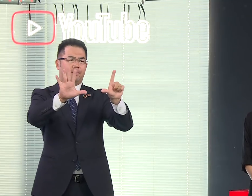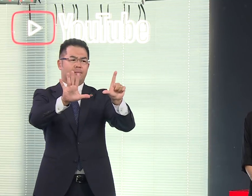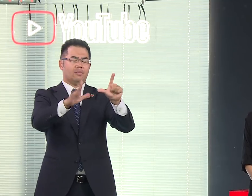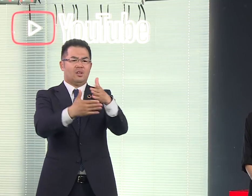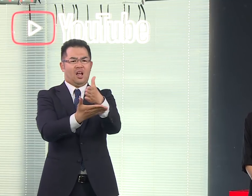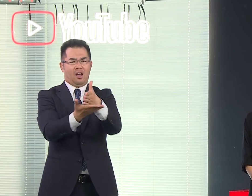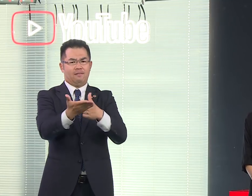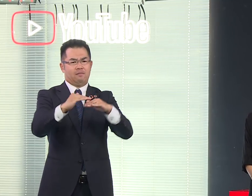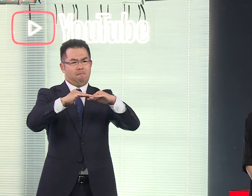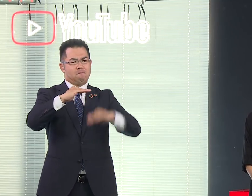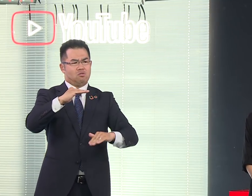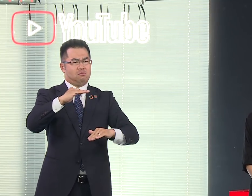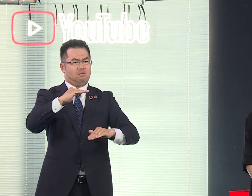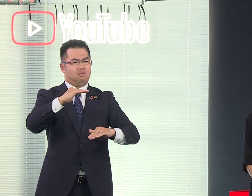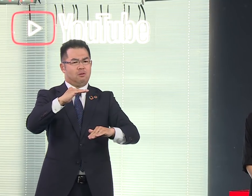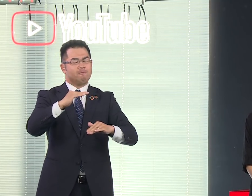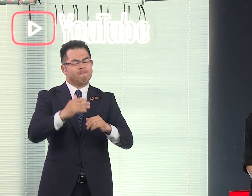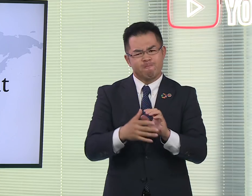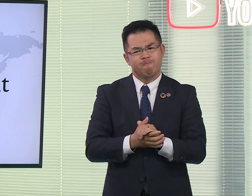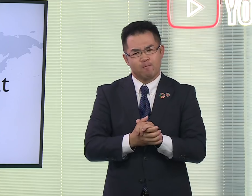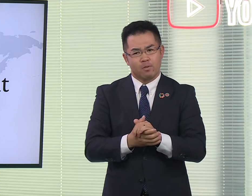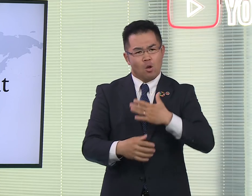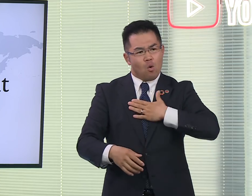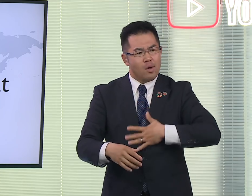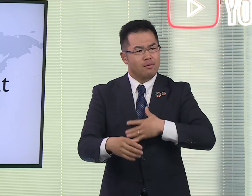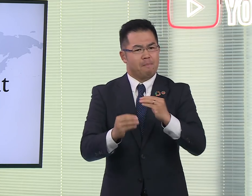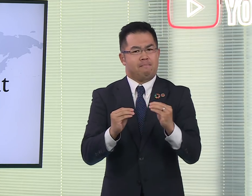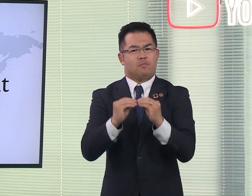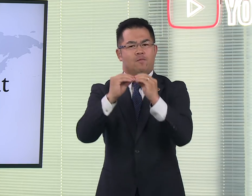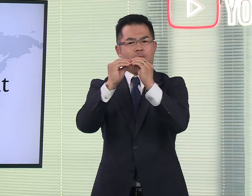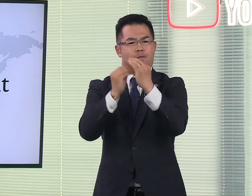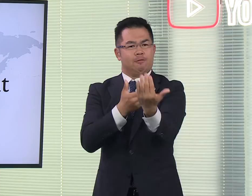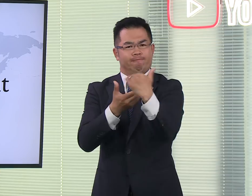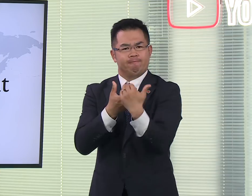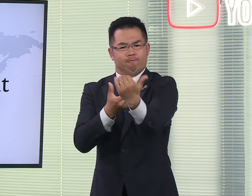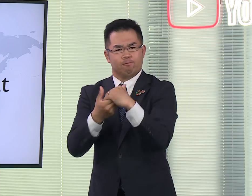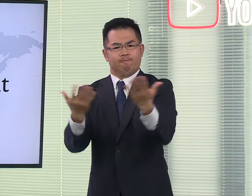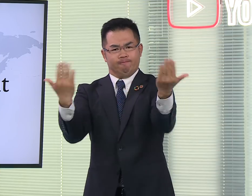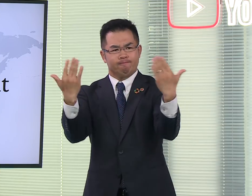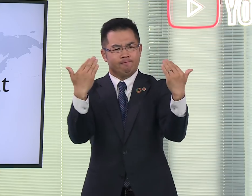there would be more countries to join us, roughly around the Asia Pacific